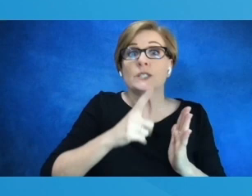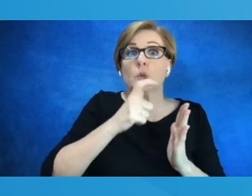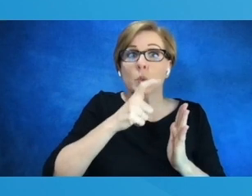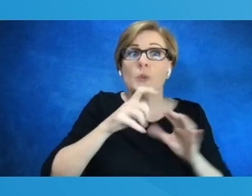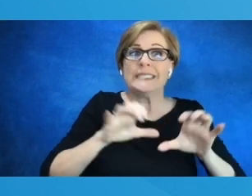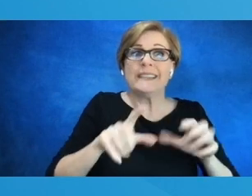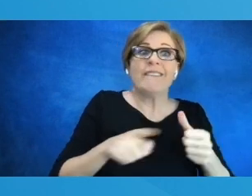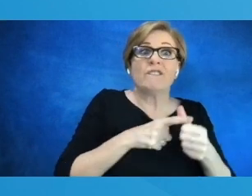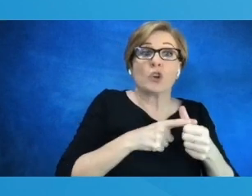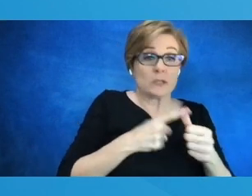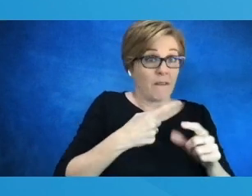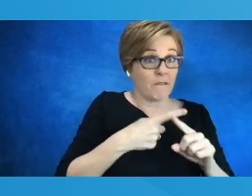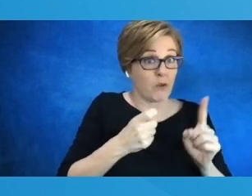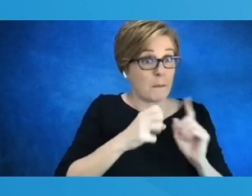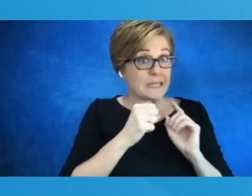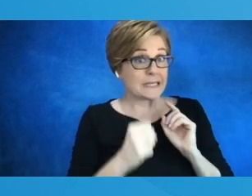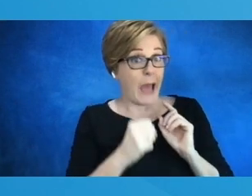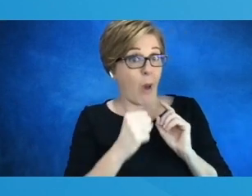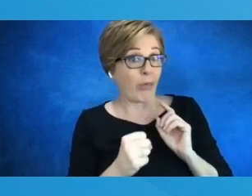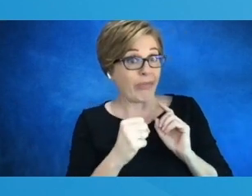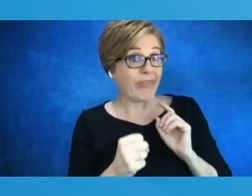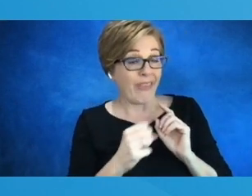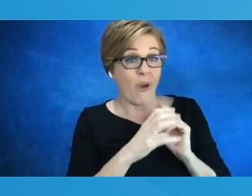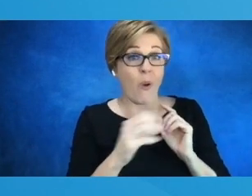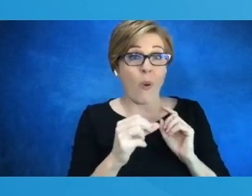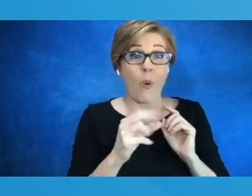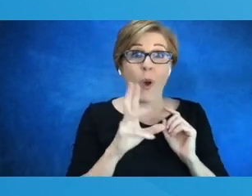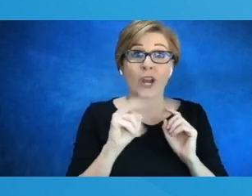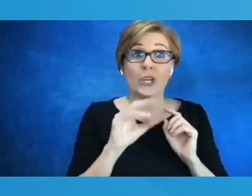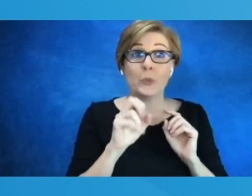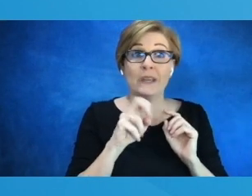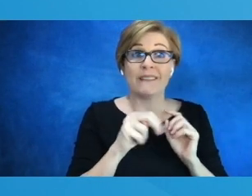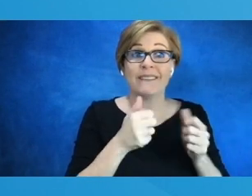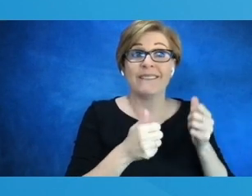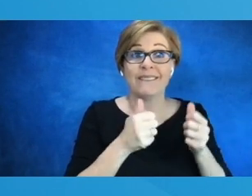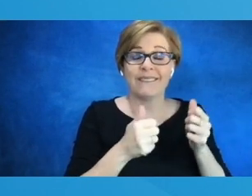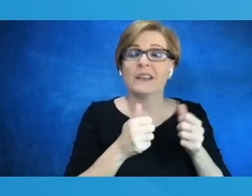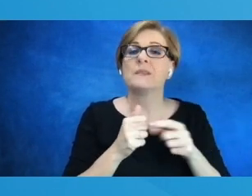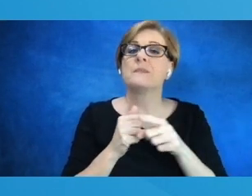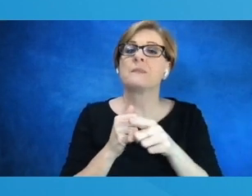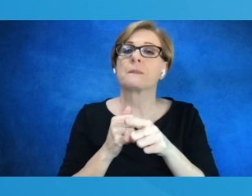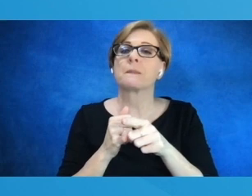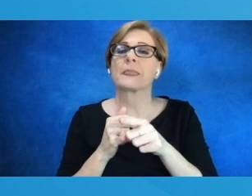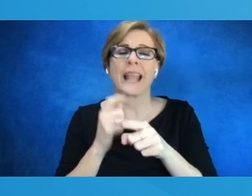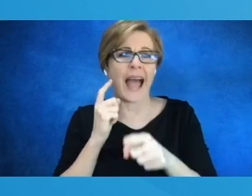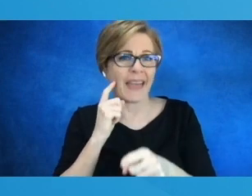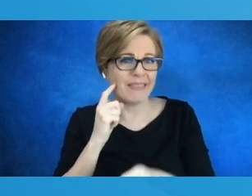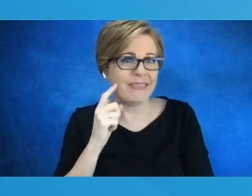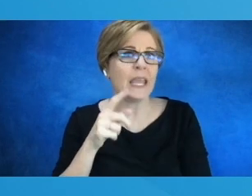From what I do know, the artist Paul Philippoteaux,